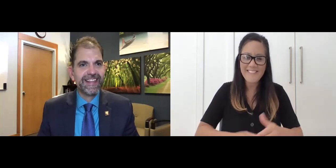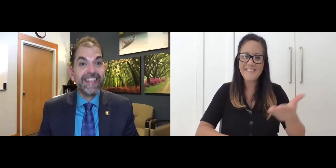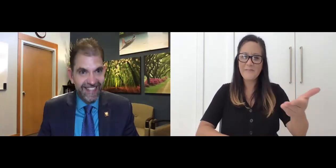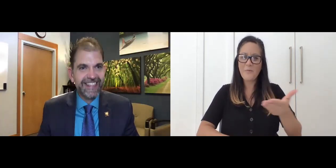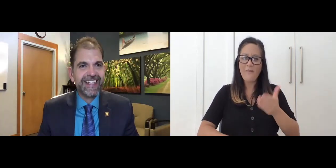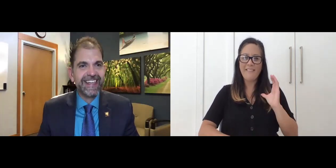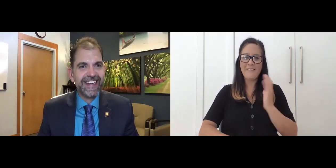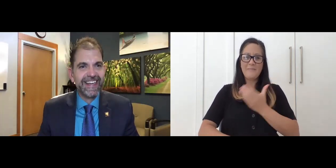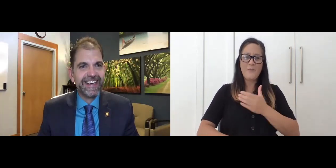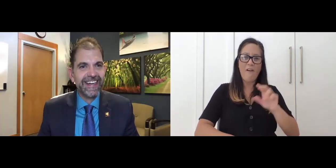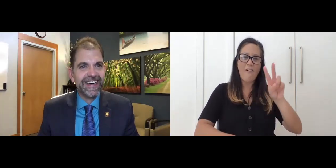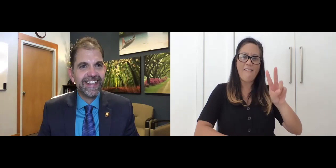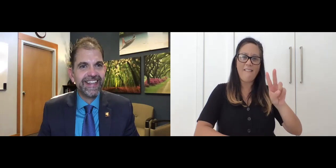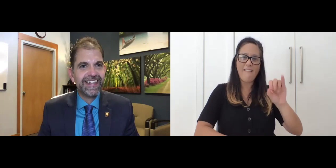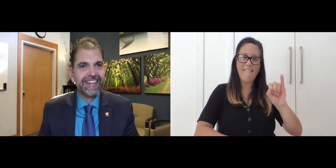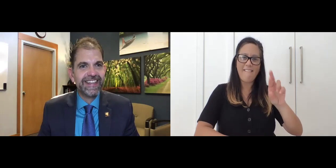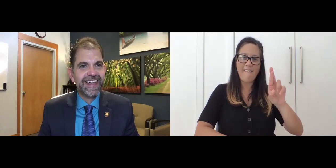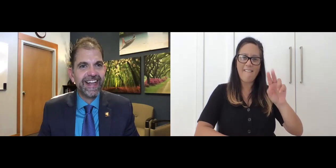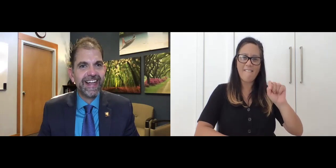Hello everyone.